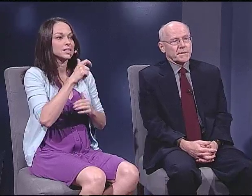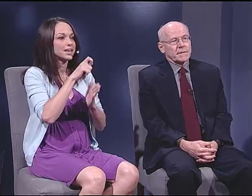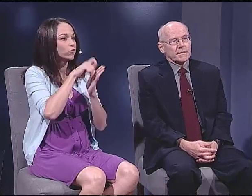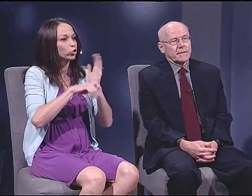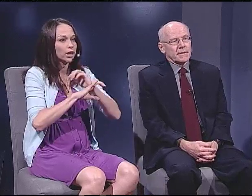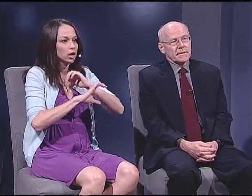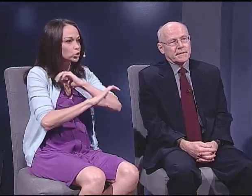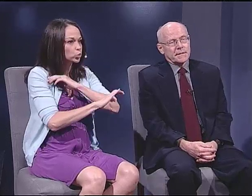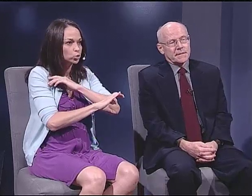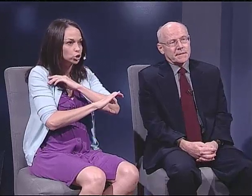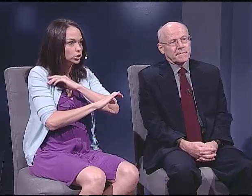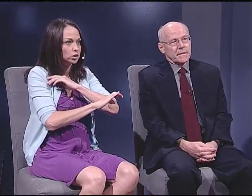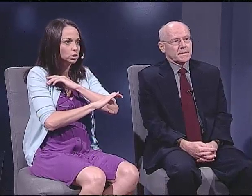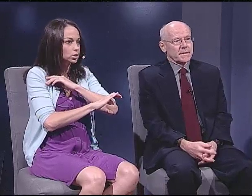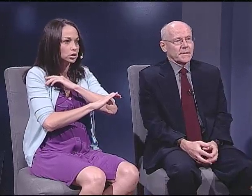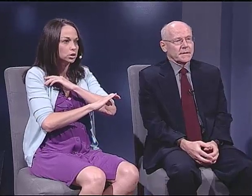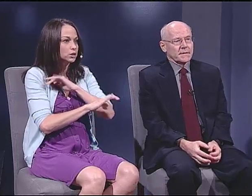in the sense of the United States,